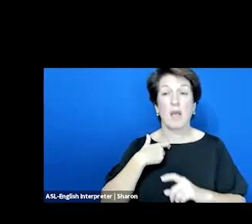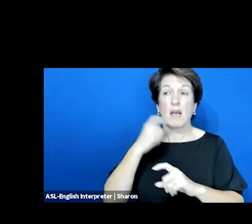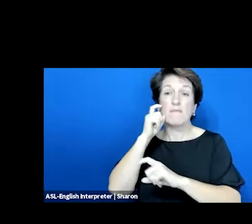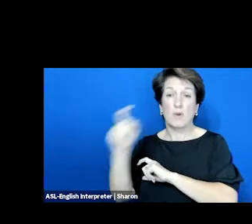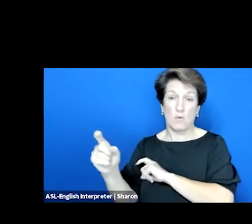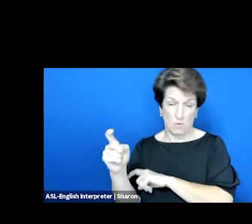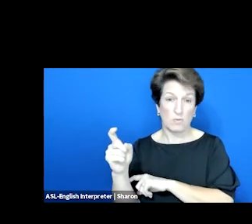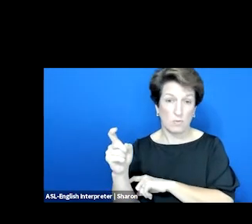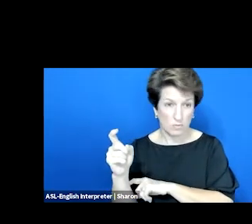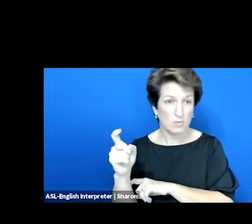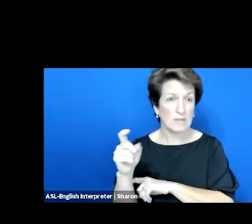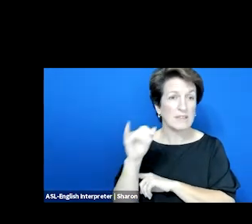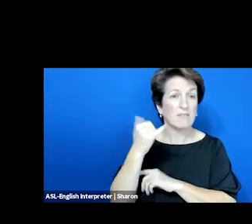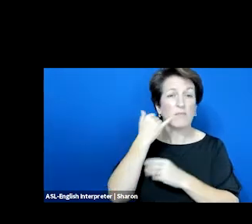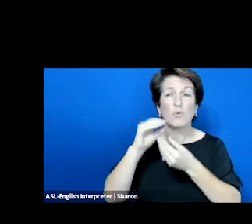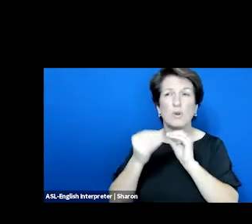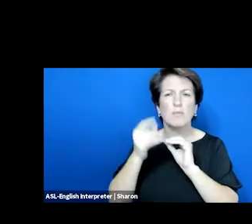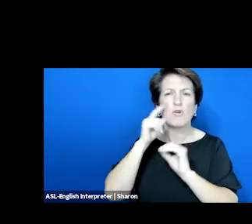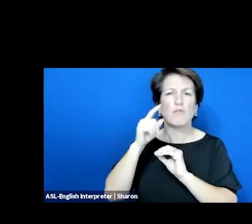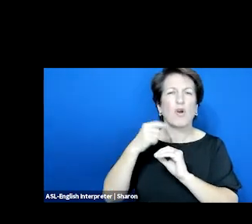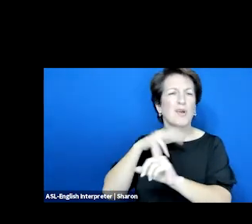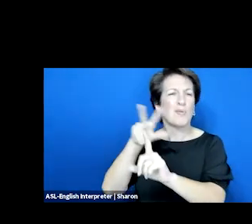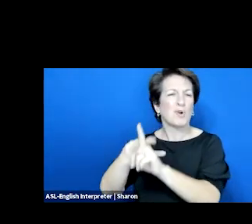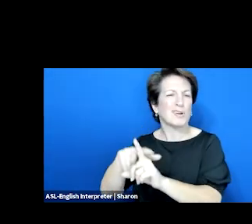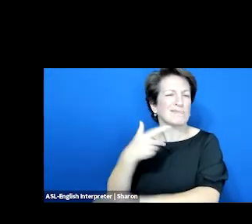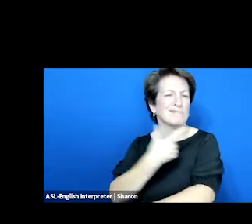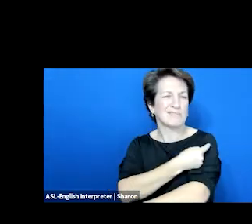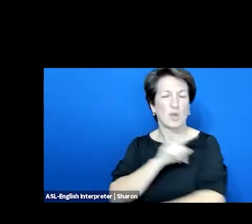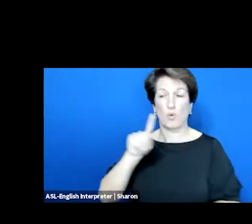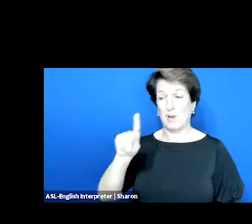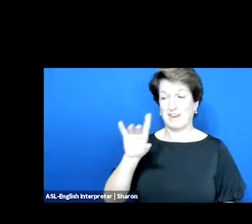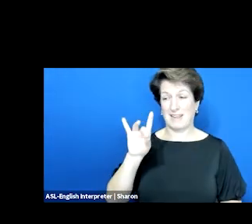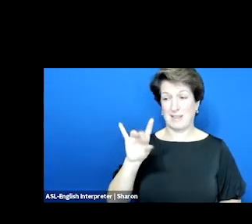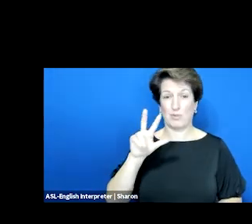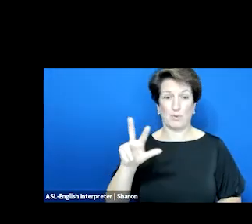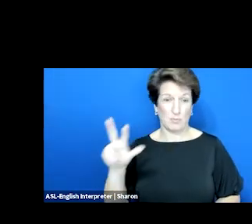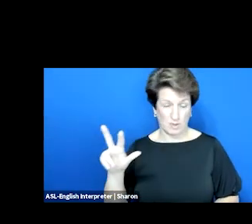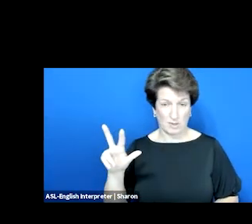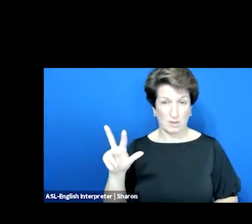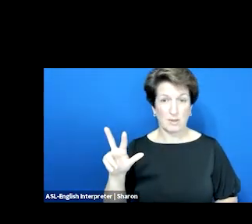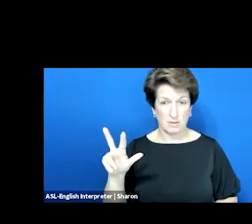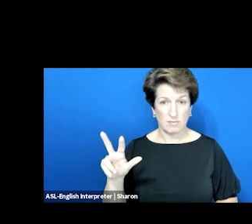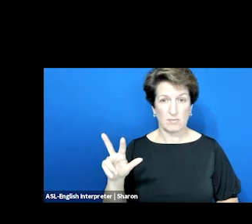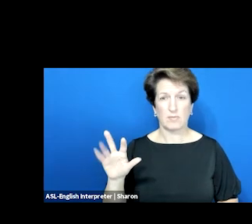code associated with your health card. You can do that online.